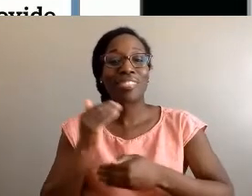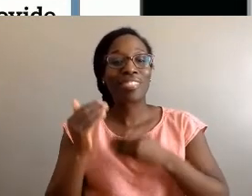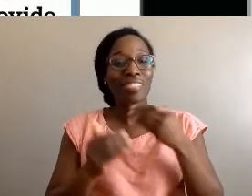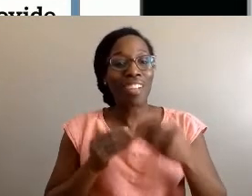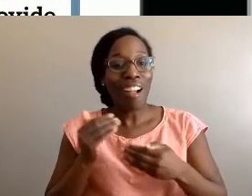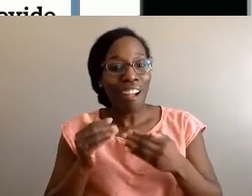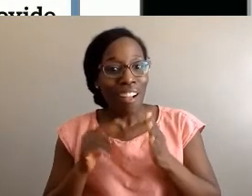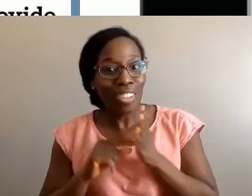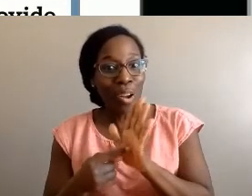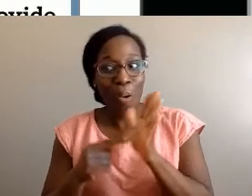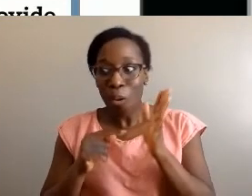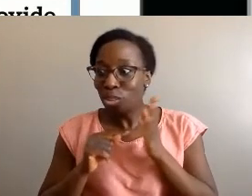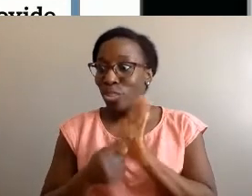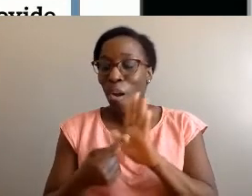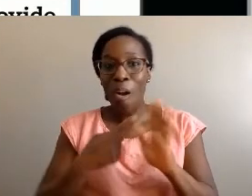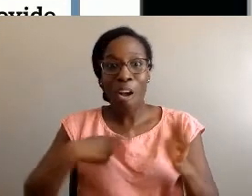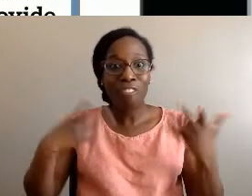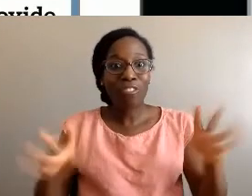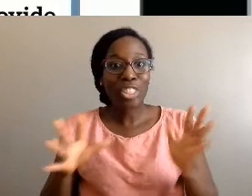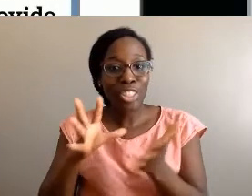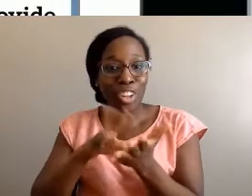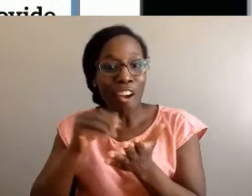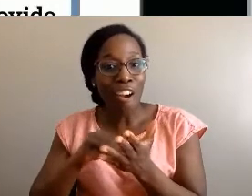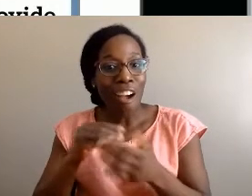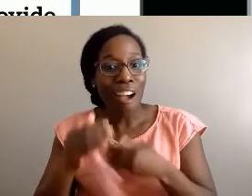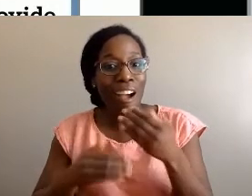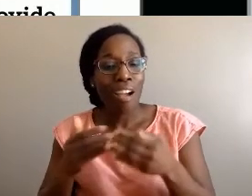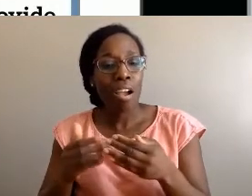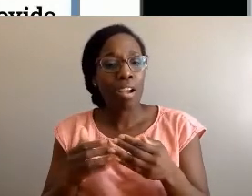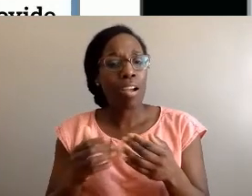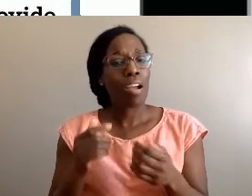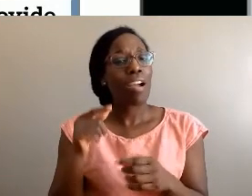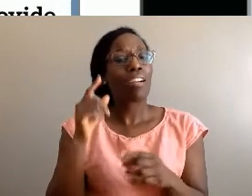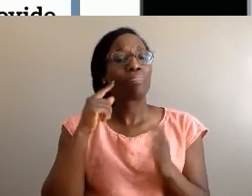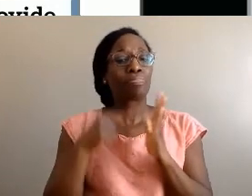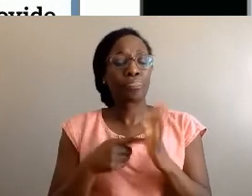and showcase what we've learned. It is about how the project transformed us as learners.